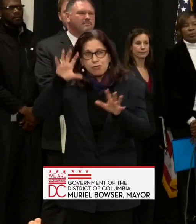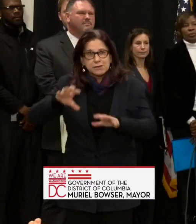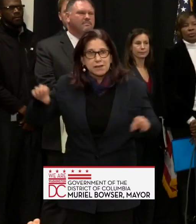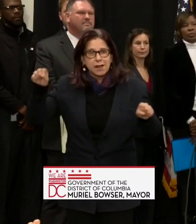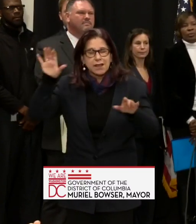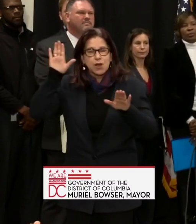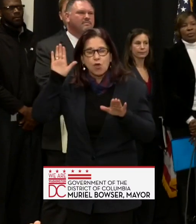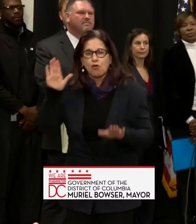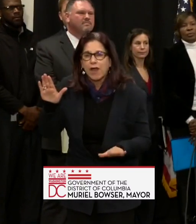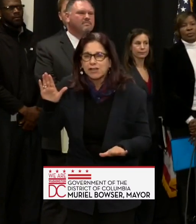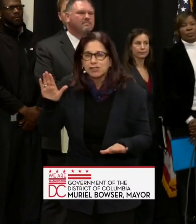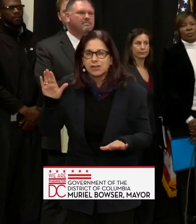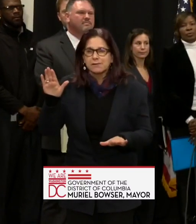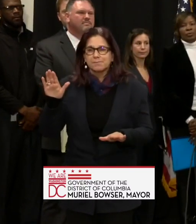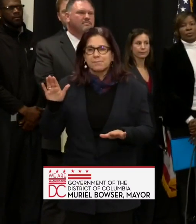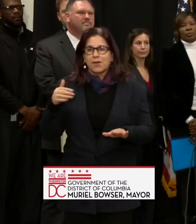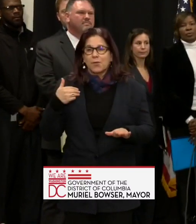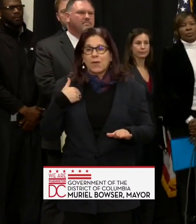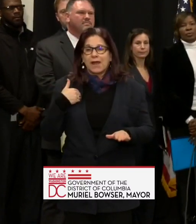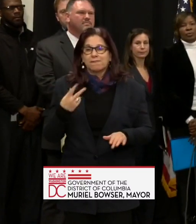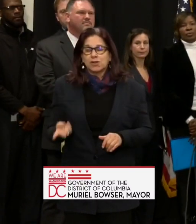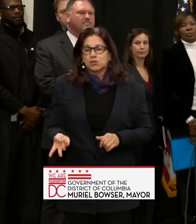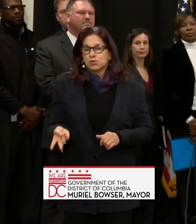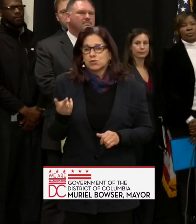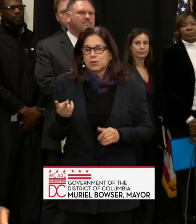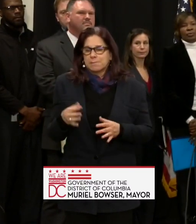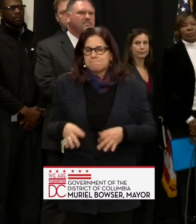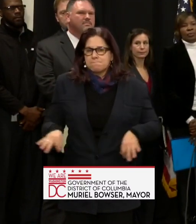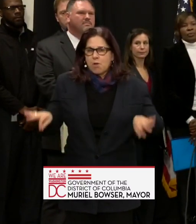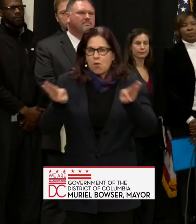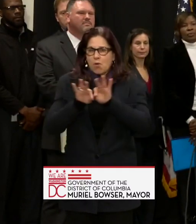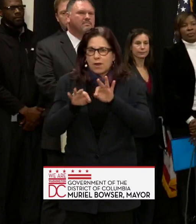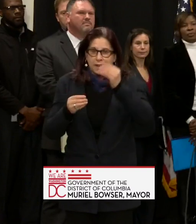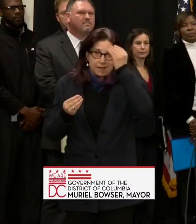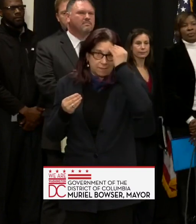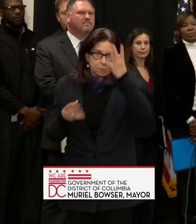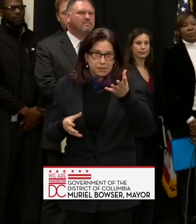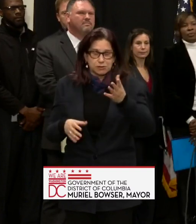INFORMATION CHANNELS AND WE THANK YOU FOR SHARING THAT TODAY